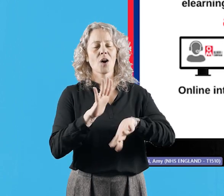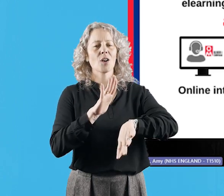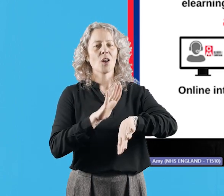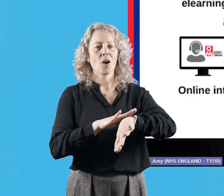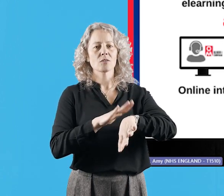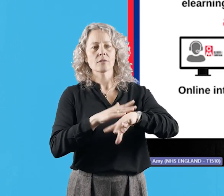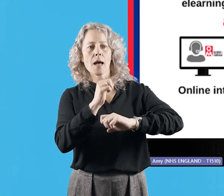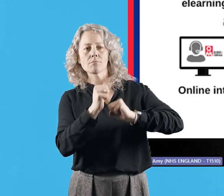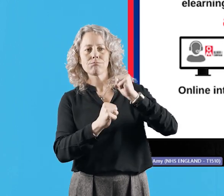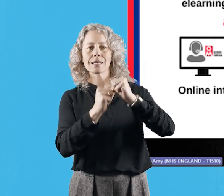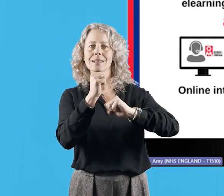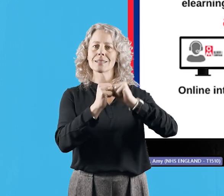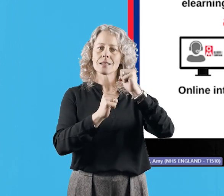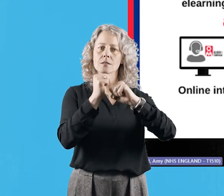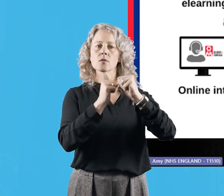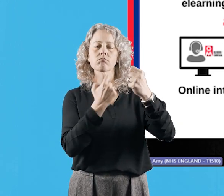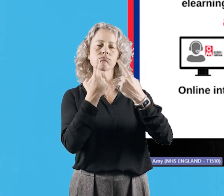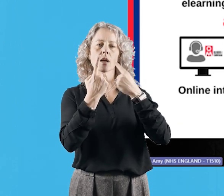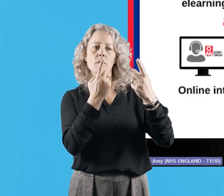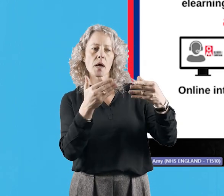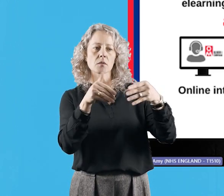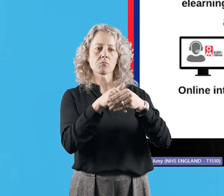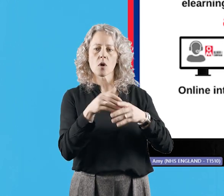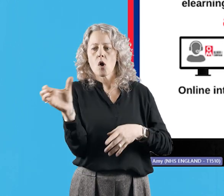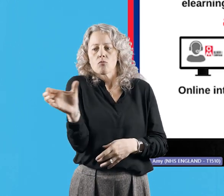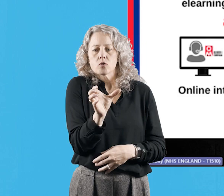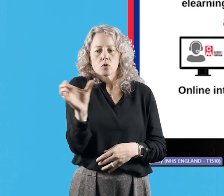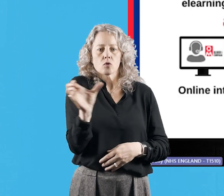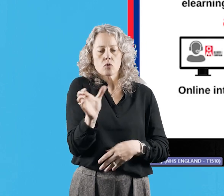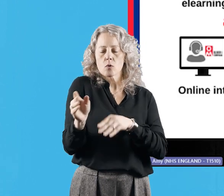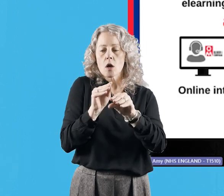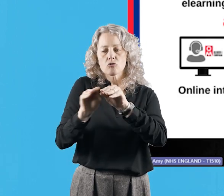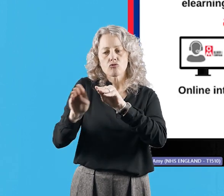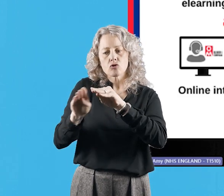time to build the infrastructure to recruit and train trainers